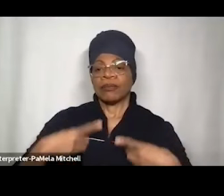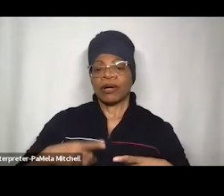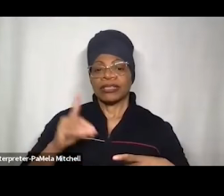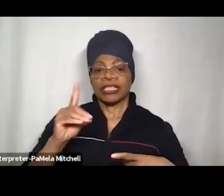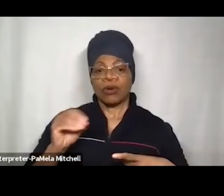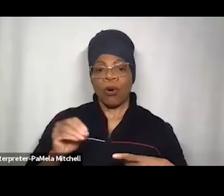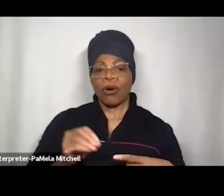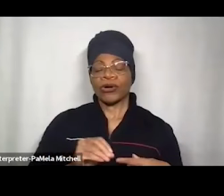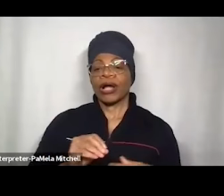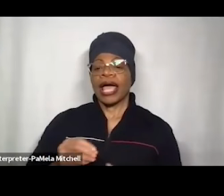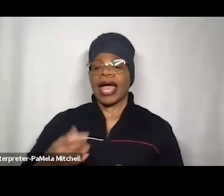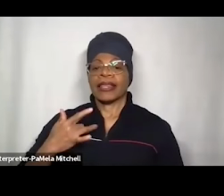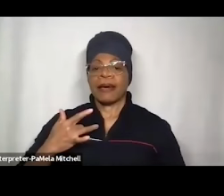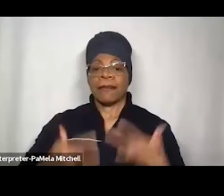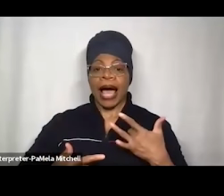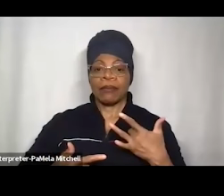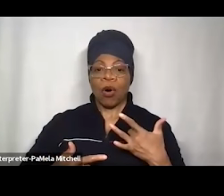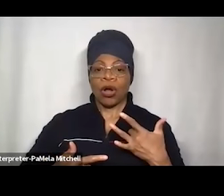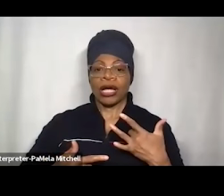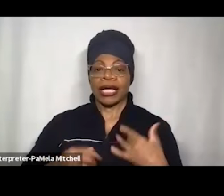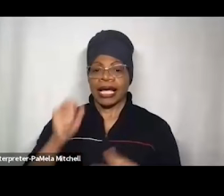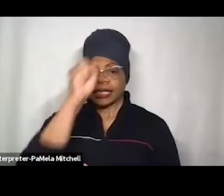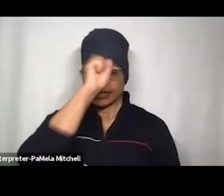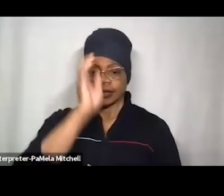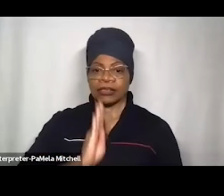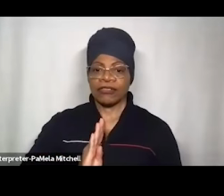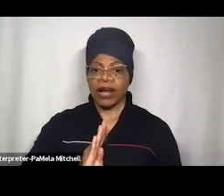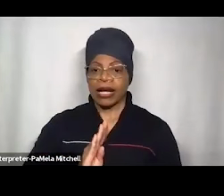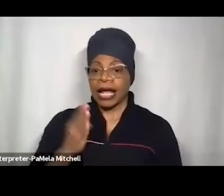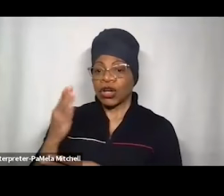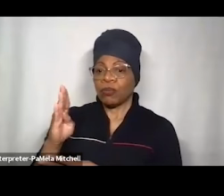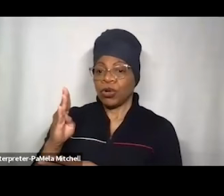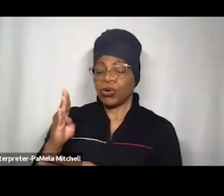and post traumatic stress disorders, with the blue bars being persons in custody settings